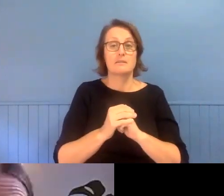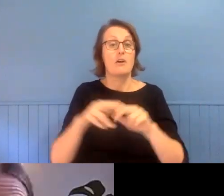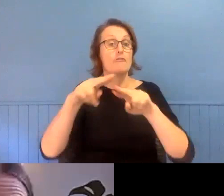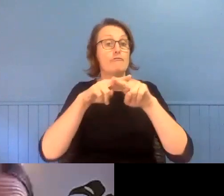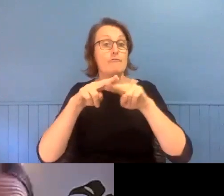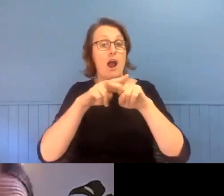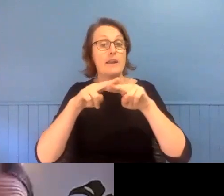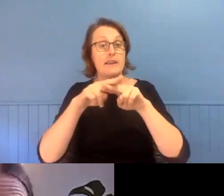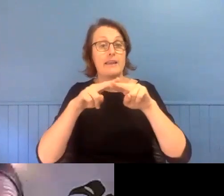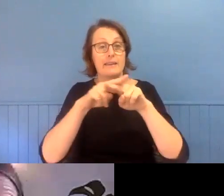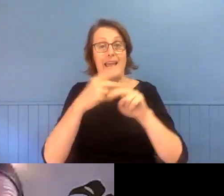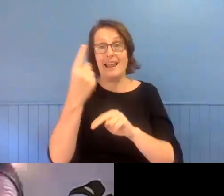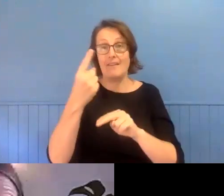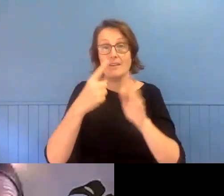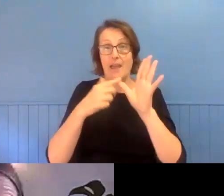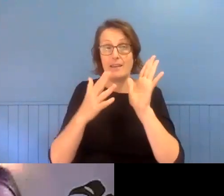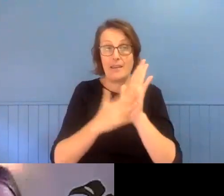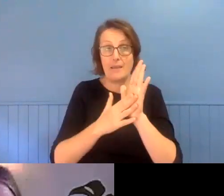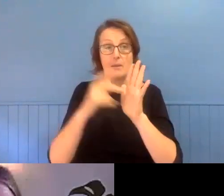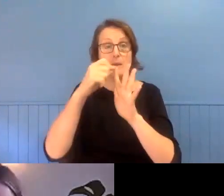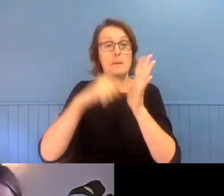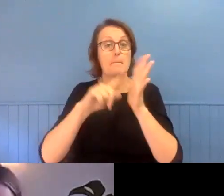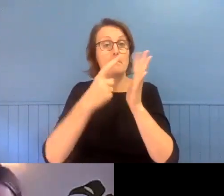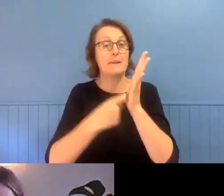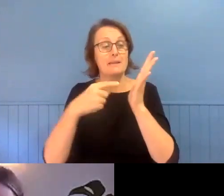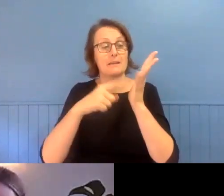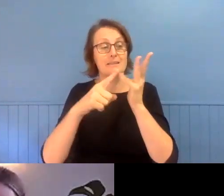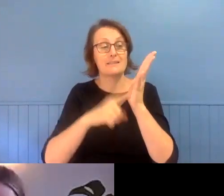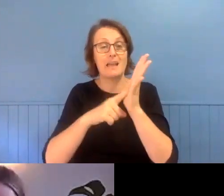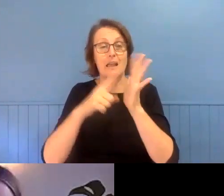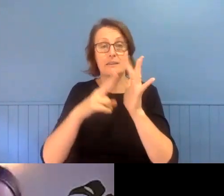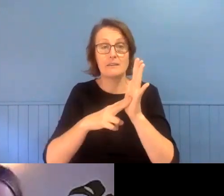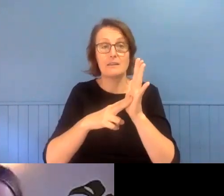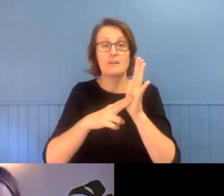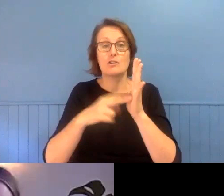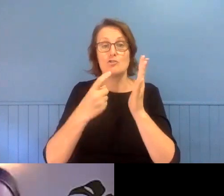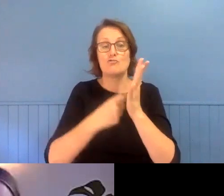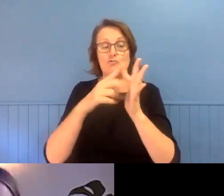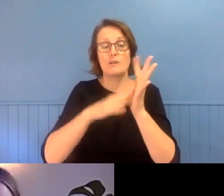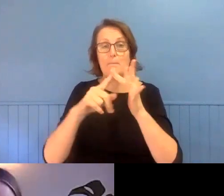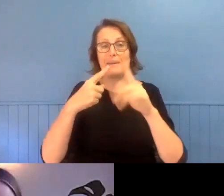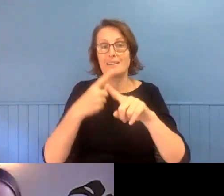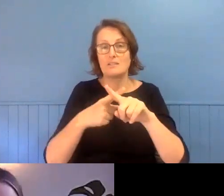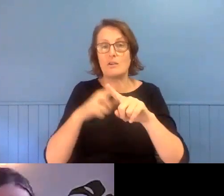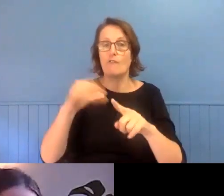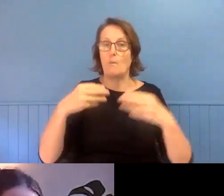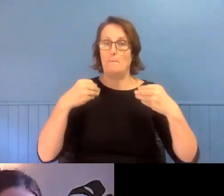we'll be hosting Peter Tullin's Remix on business models and monetising digital work online. Please do join us for that. I'm sure